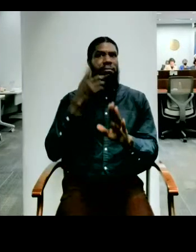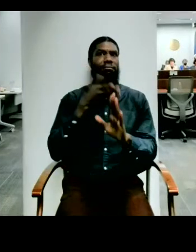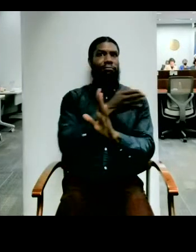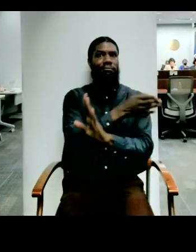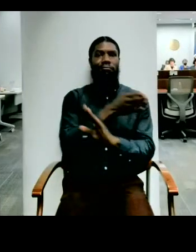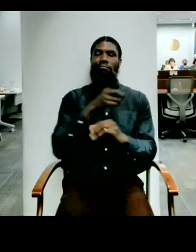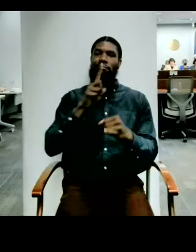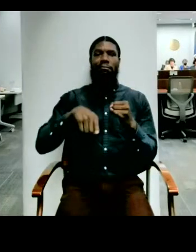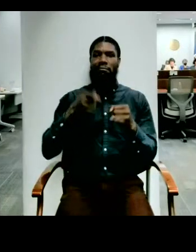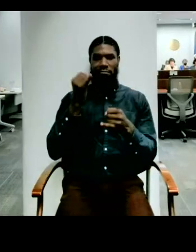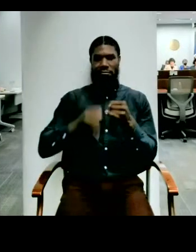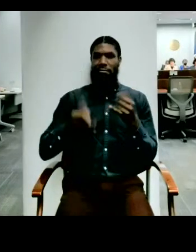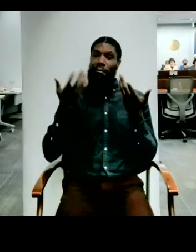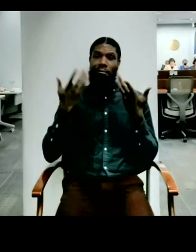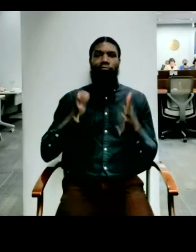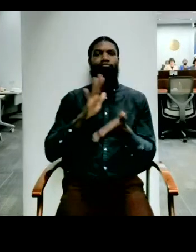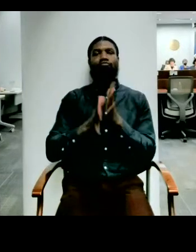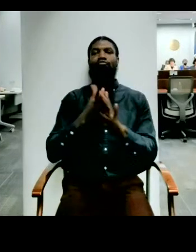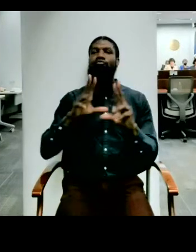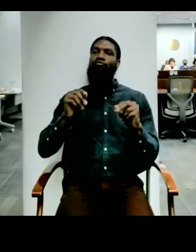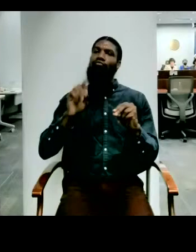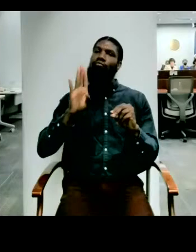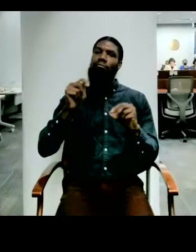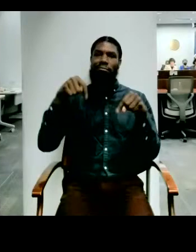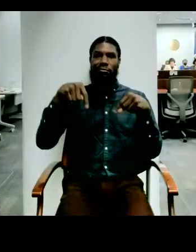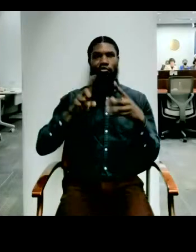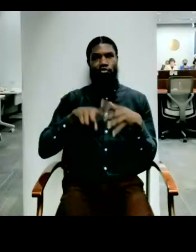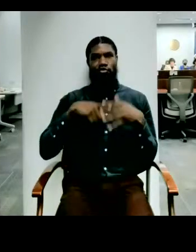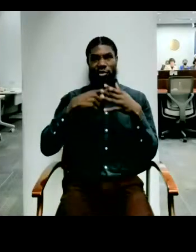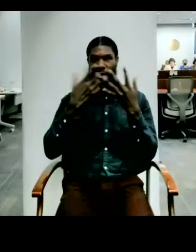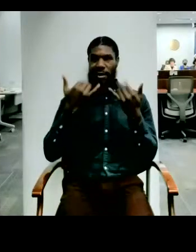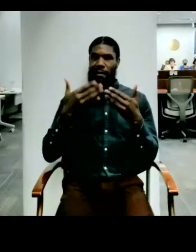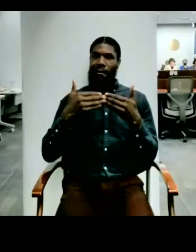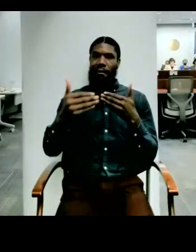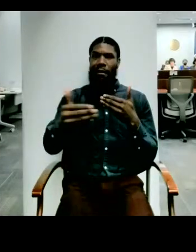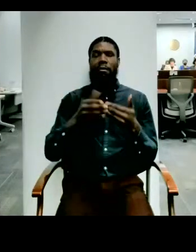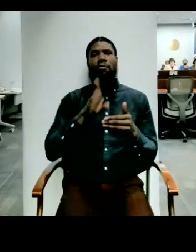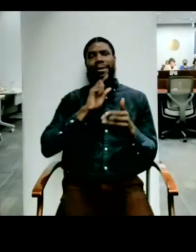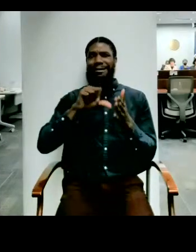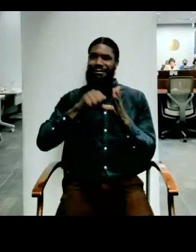It must just be the start. Therefore, I reiterate deep concern about the effectiveness of creating